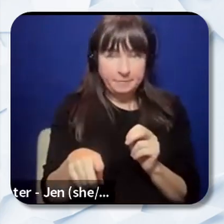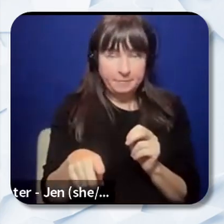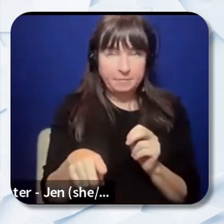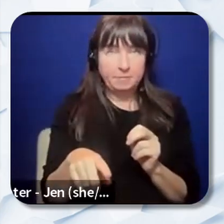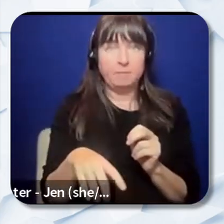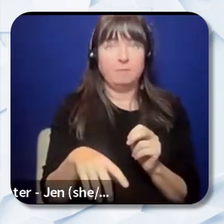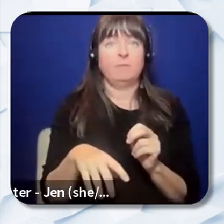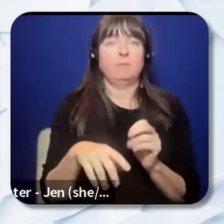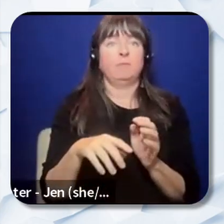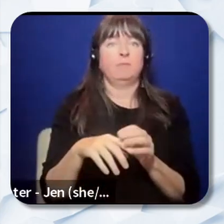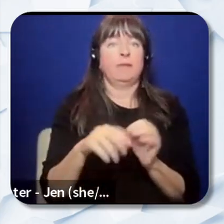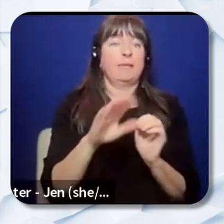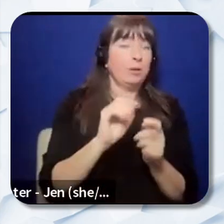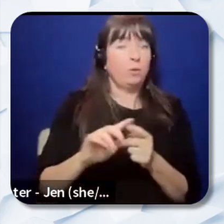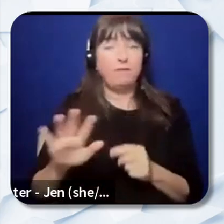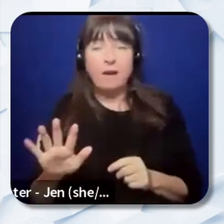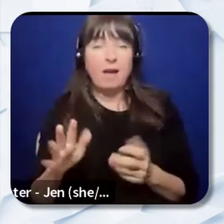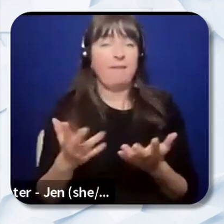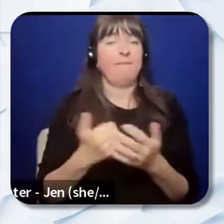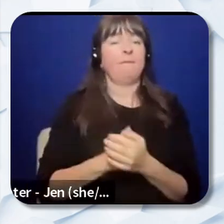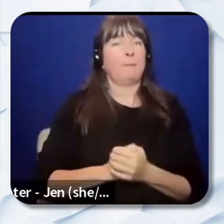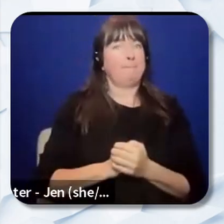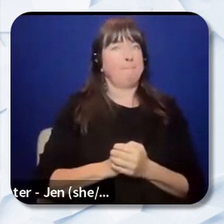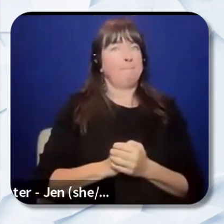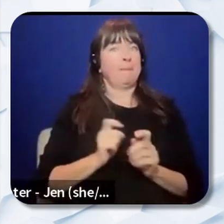if you're doing from zero to five right? Like just giving them that moment. “Do you understand me?”